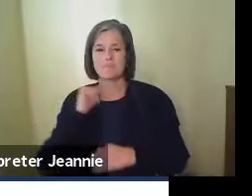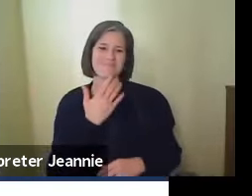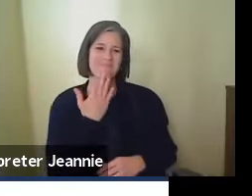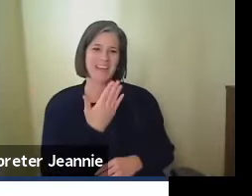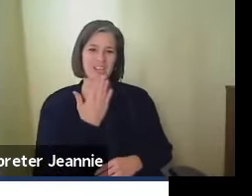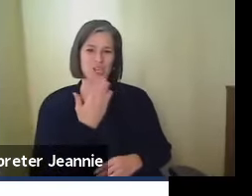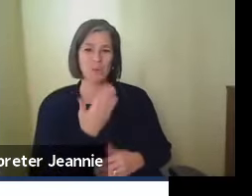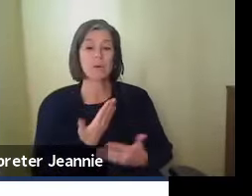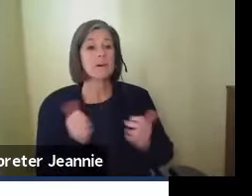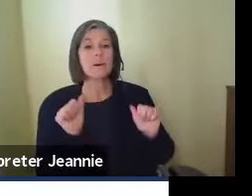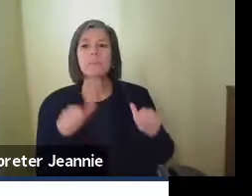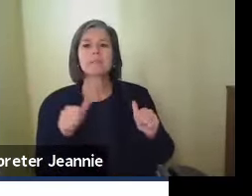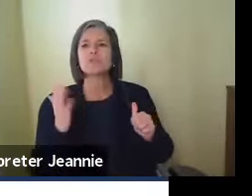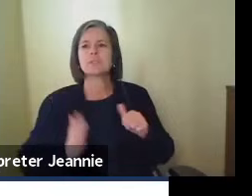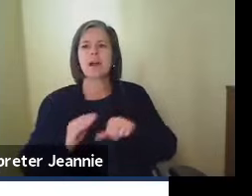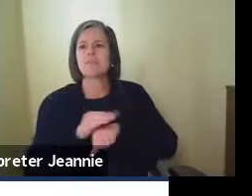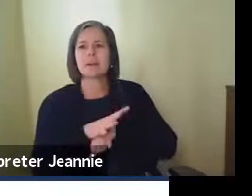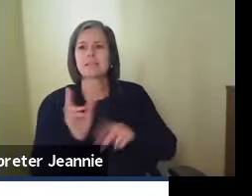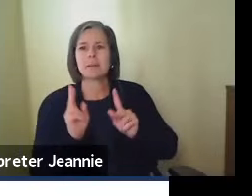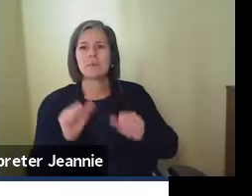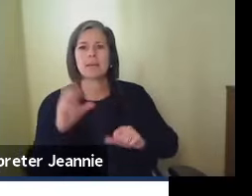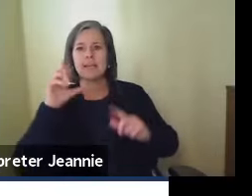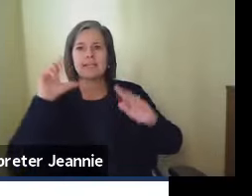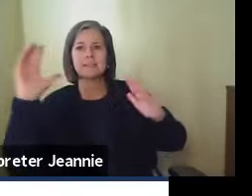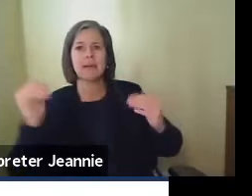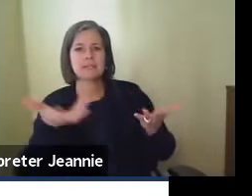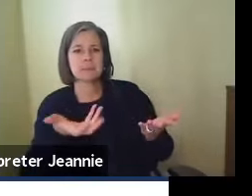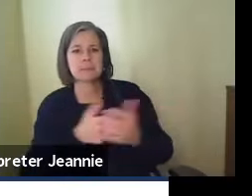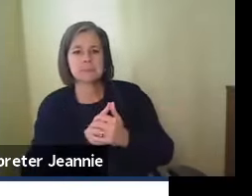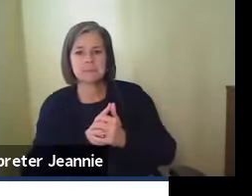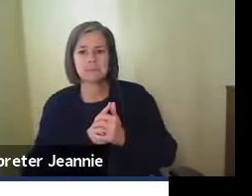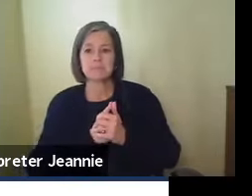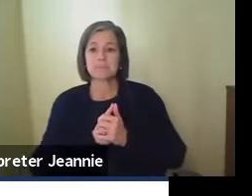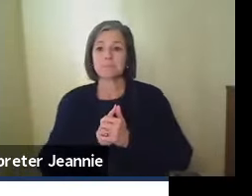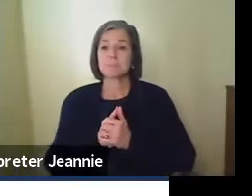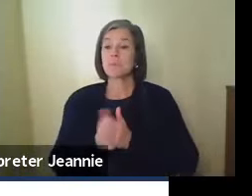potential side effects that people can expect? >> The most common side effects we see